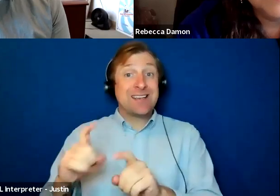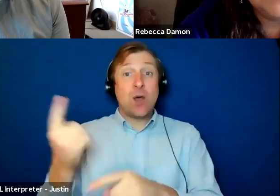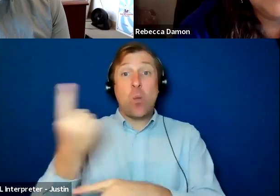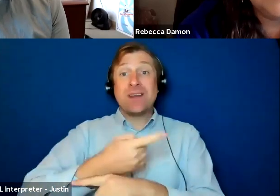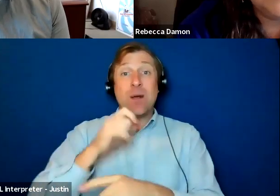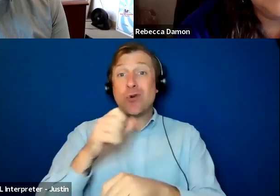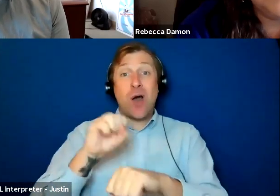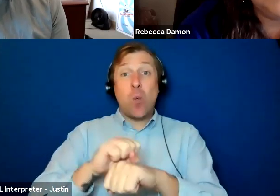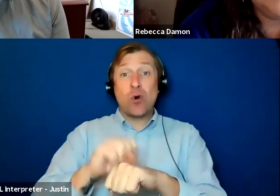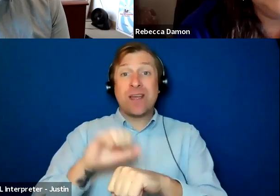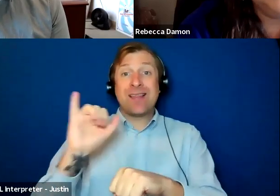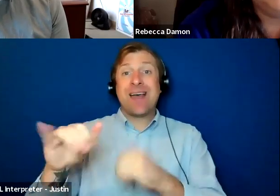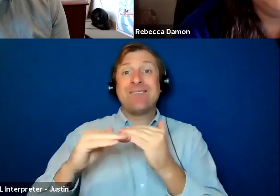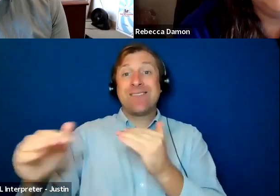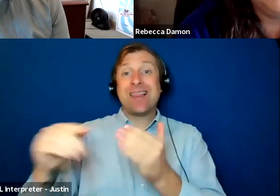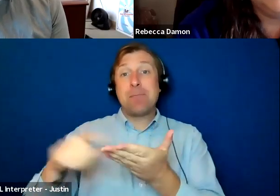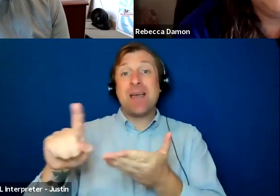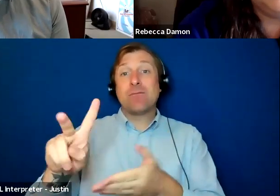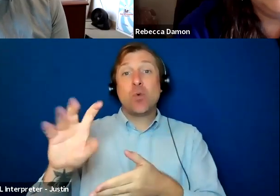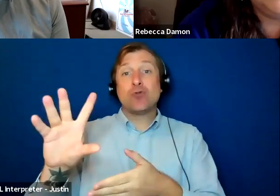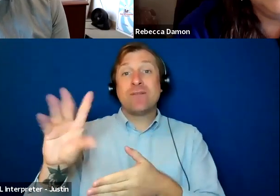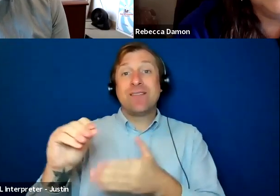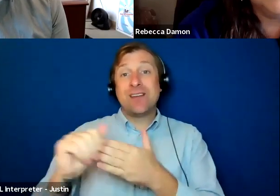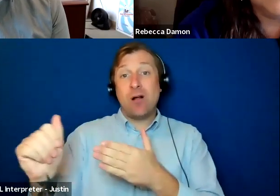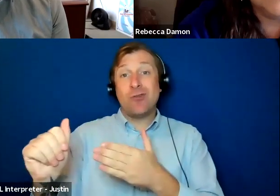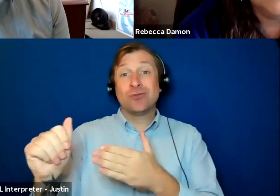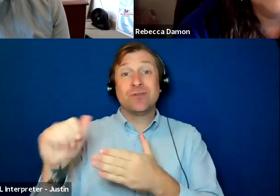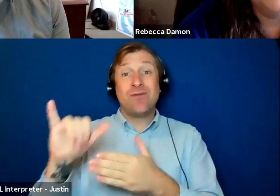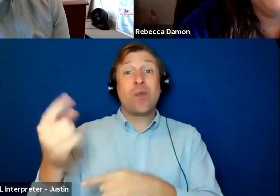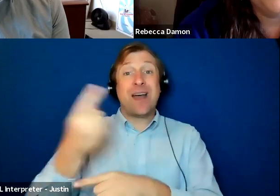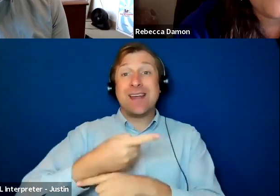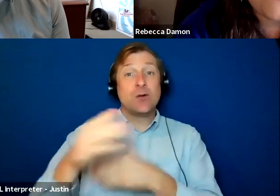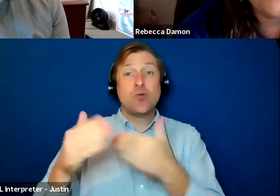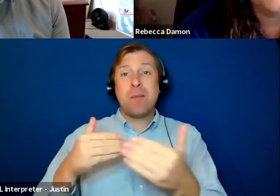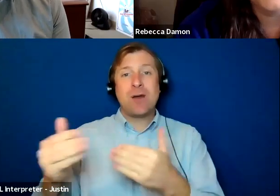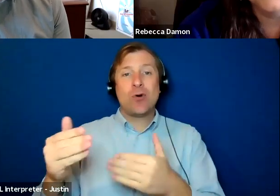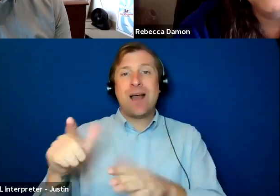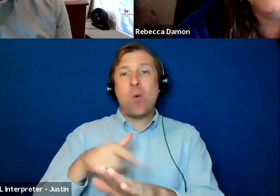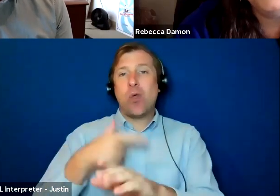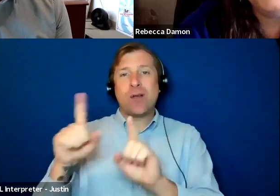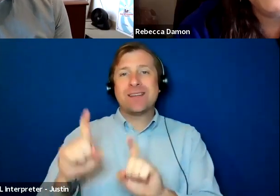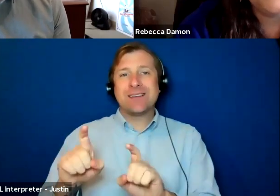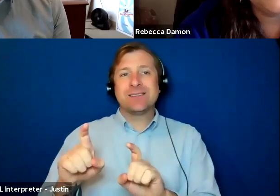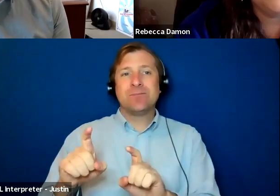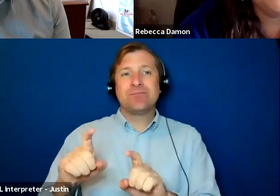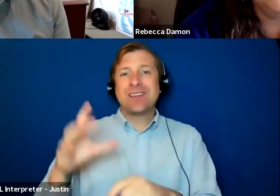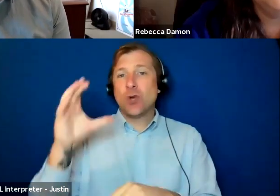there's a flat $250 stipend for that testing day, regardless of how long the testing process takes. This is assuming the testing is outside of your home.